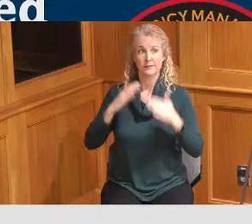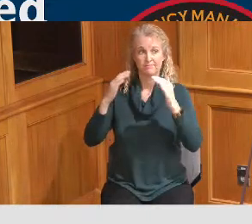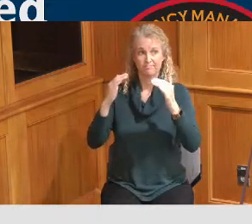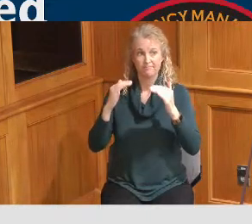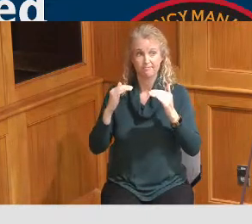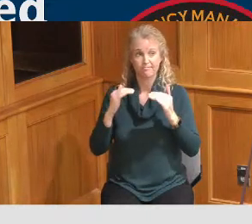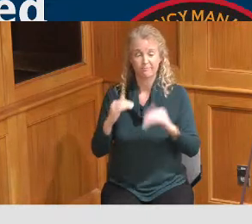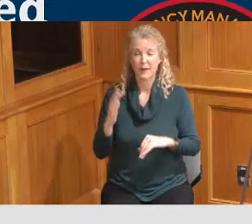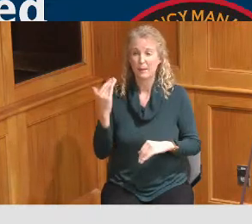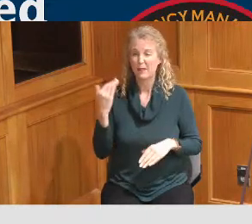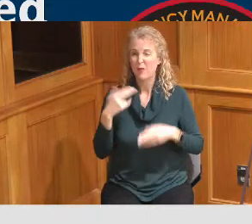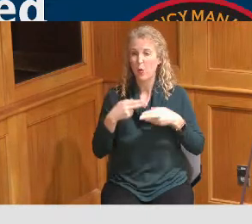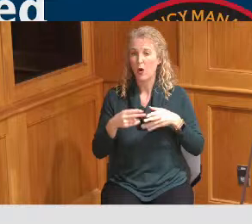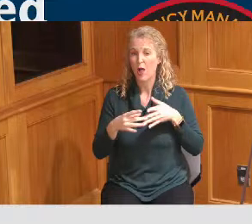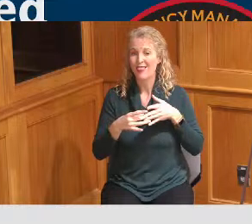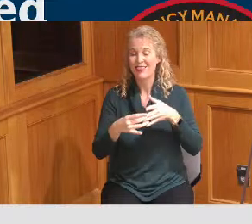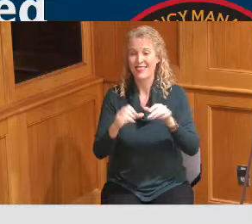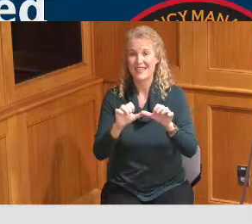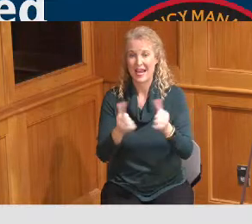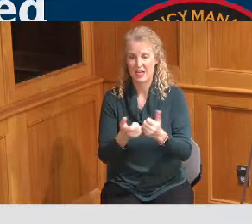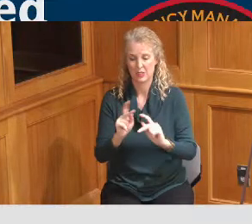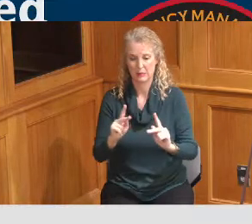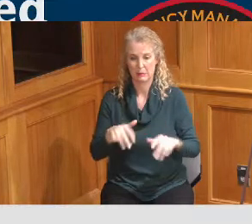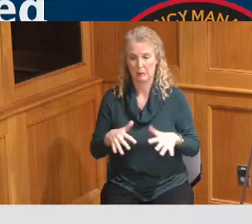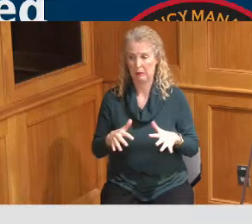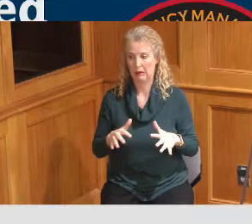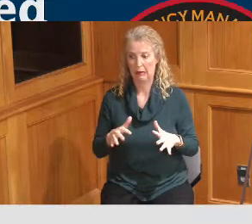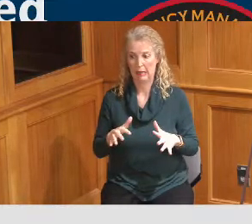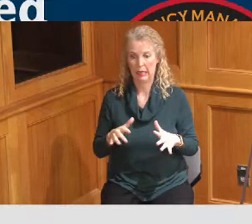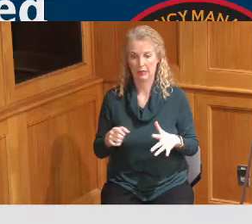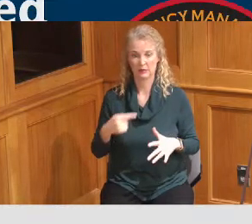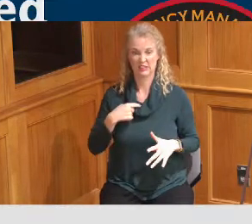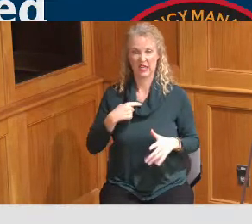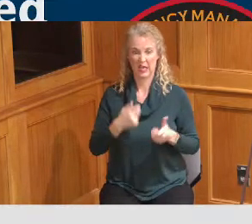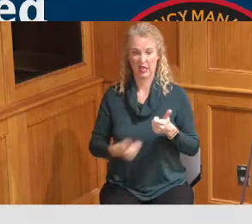call them lead agencies that made people nervous so they thought they were U being in charge is